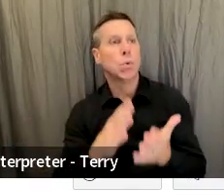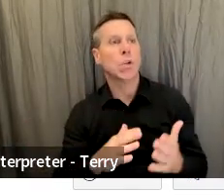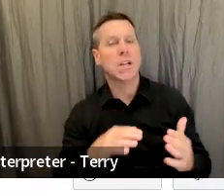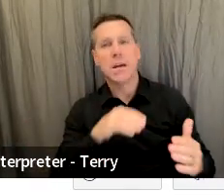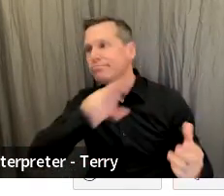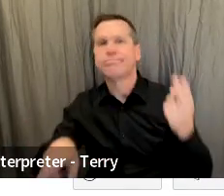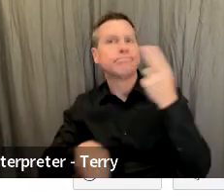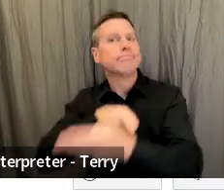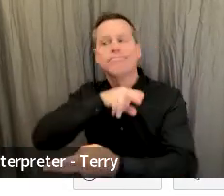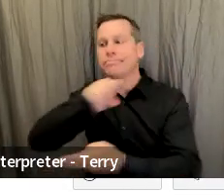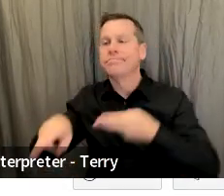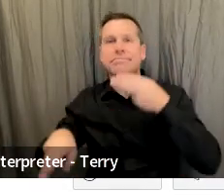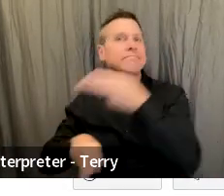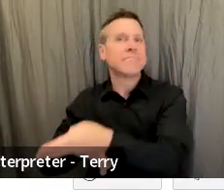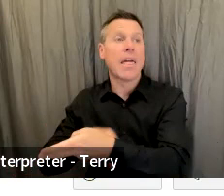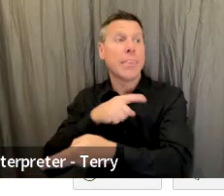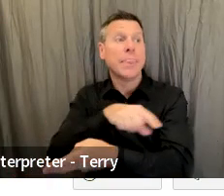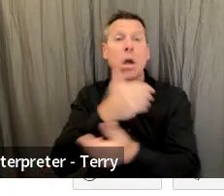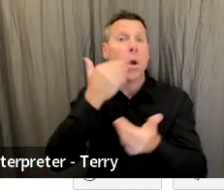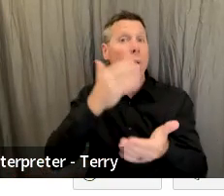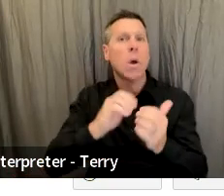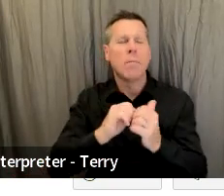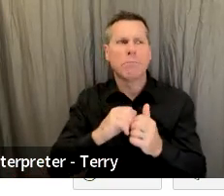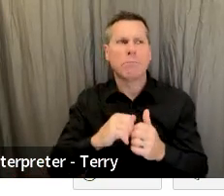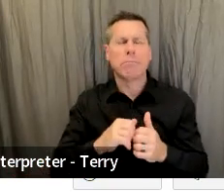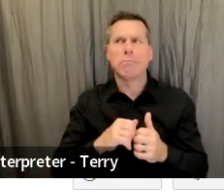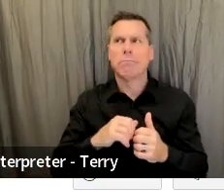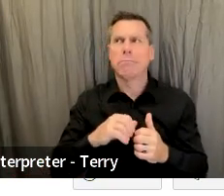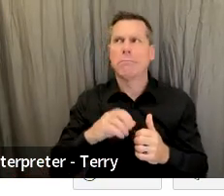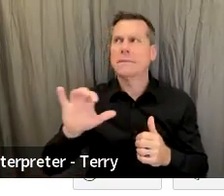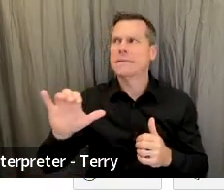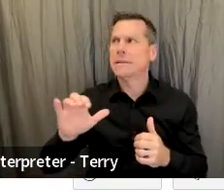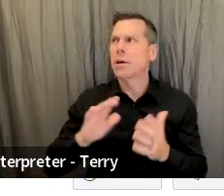who are not familiar with online learning at FCC And so this is really important.